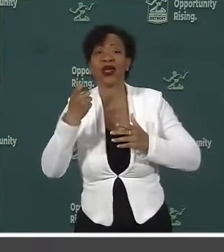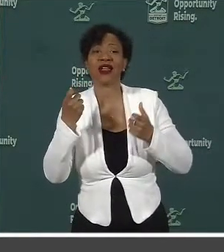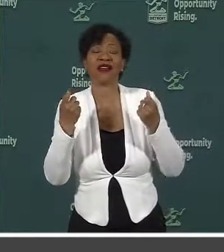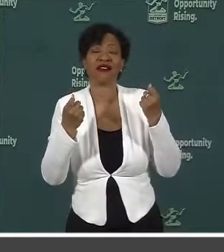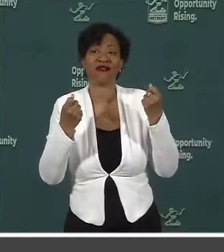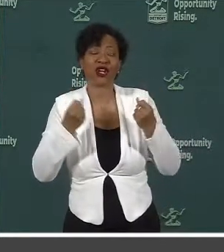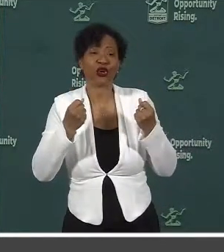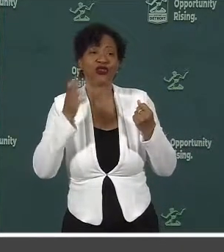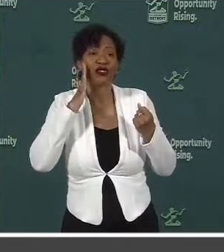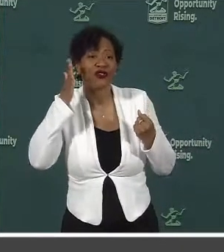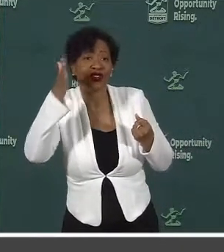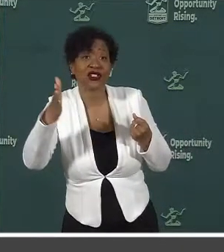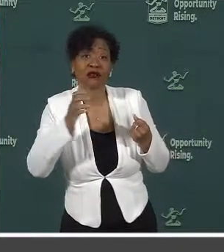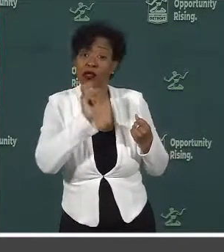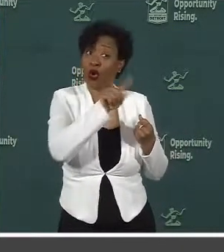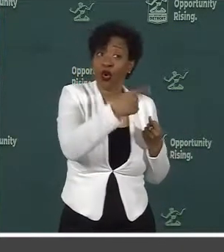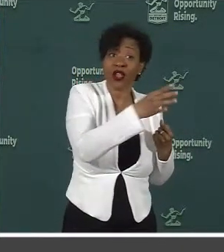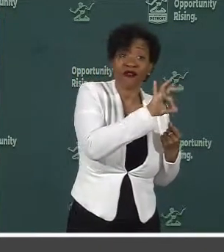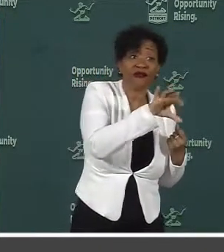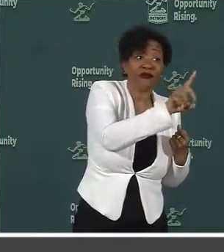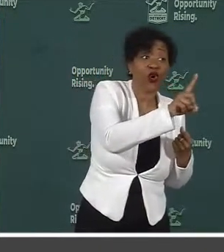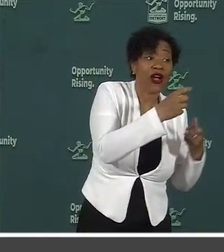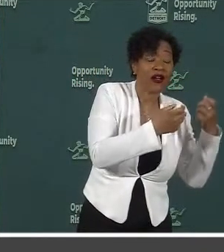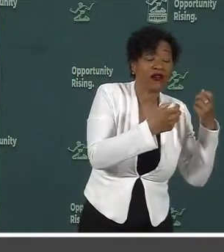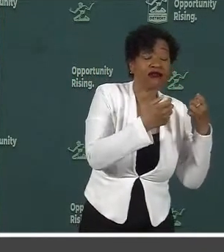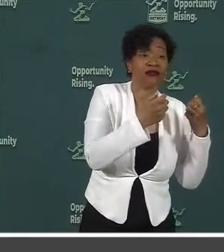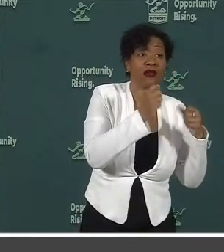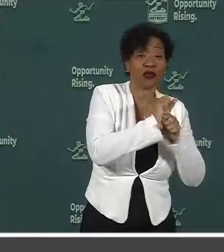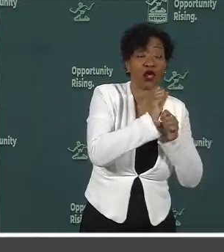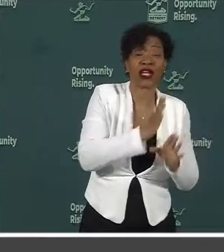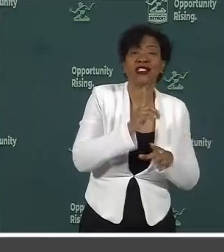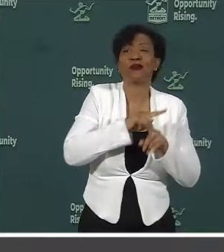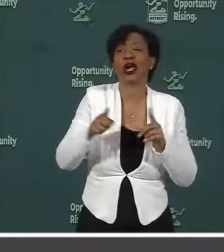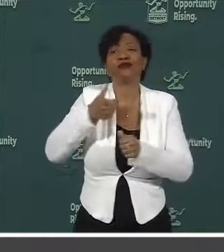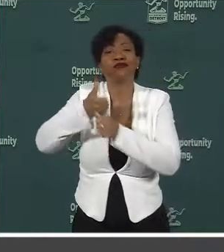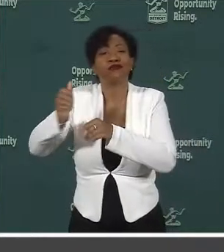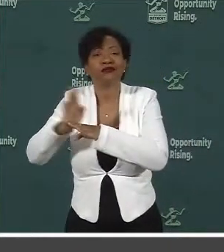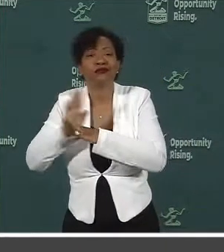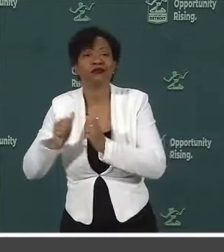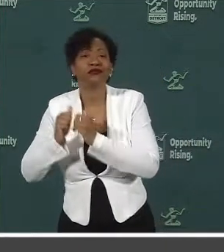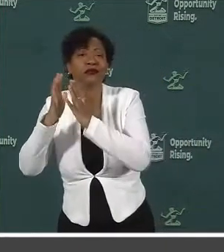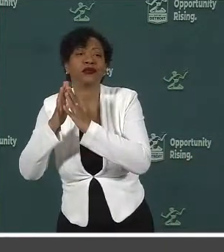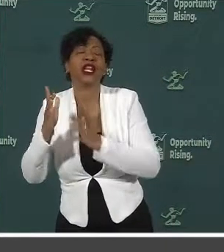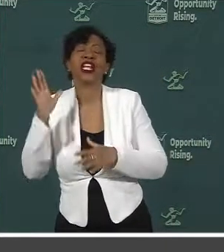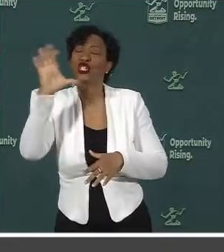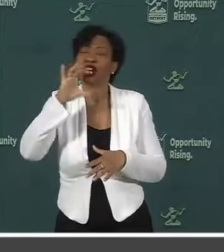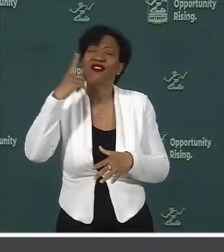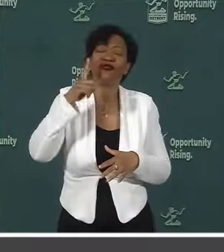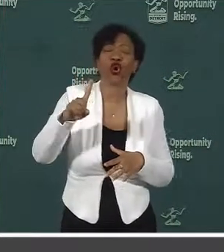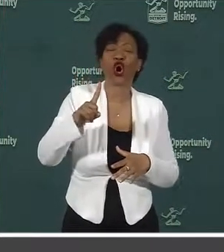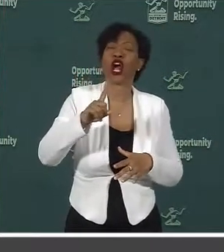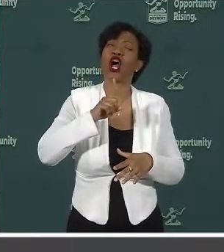BUT ALL KINDS OF SMALL ENTREPRENEURS A CAMPUS WHERE EVERYBODY WOULD WANT TO BE HE WAS LOOKING FOR AN ICONIC BUILDING AND BECAUSE WE HAD THE